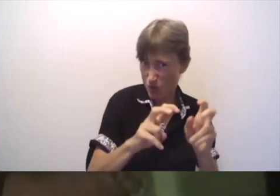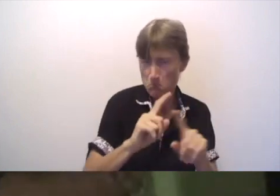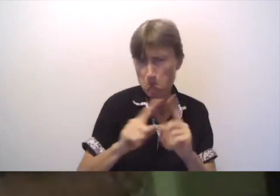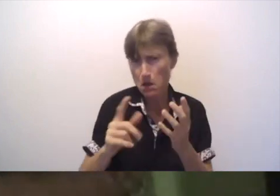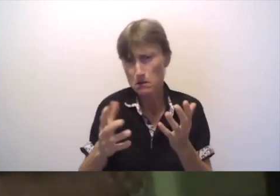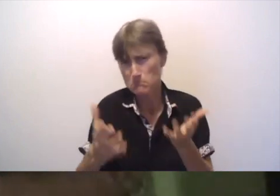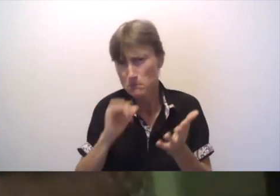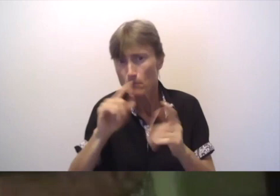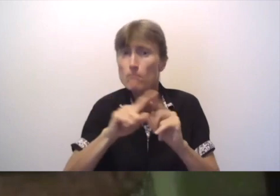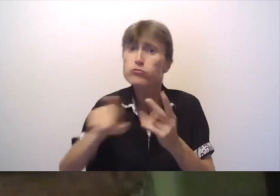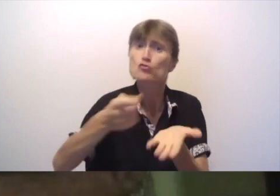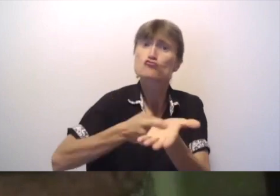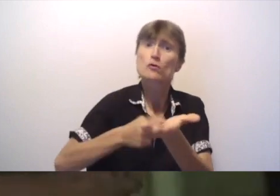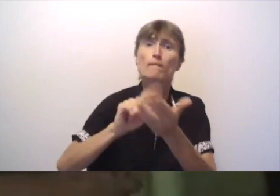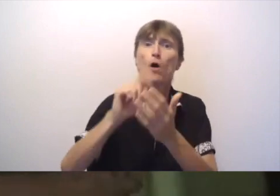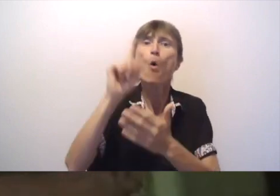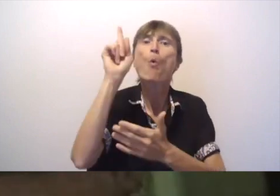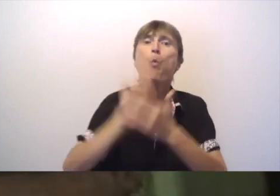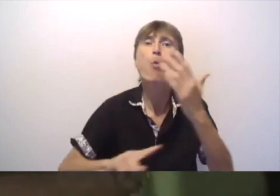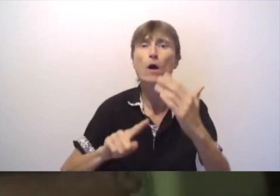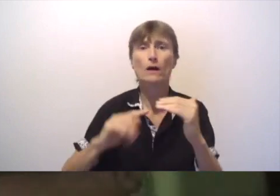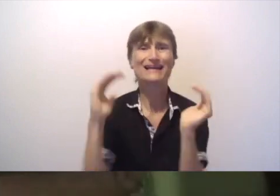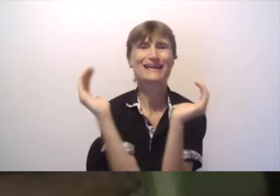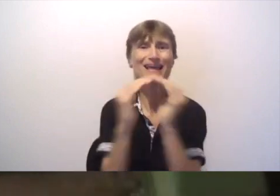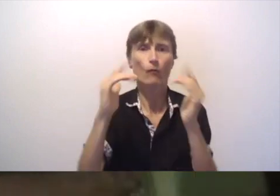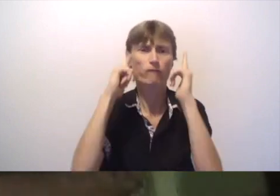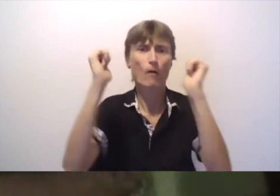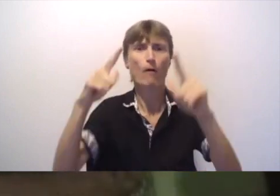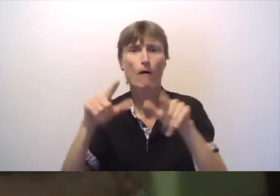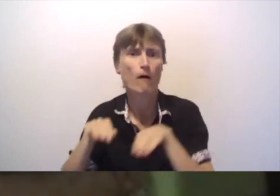universalism there's always going to be balance and i really